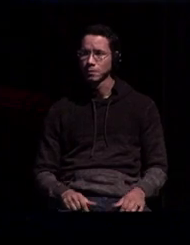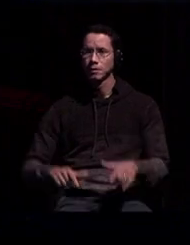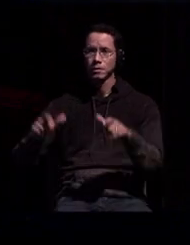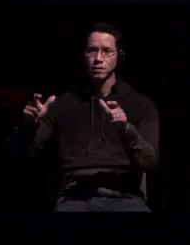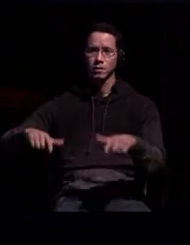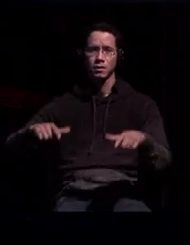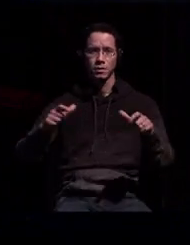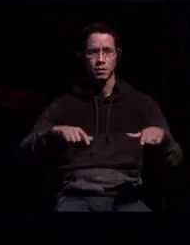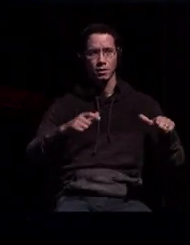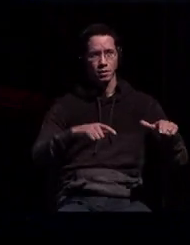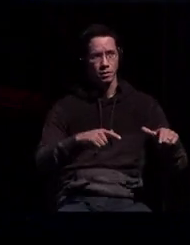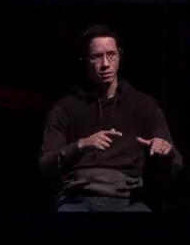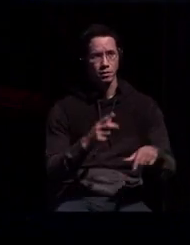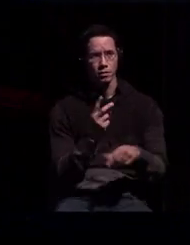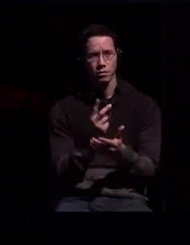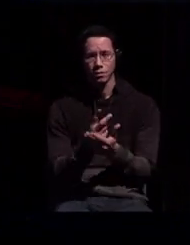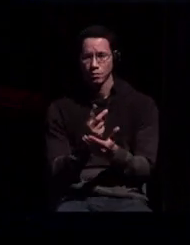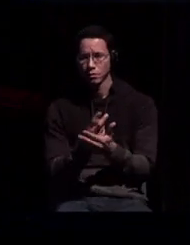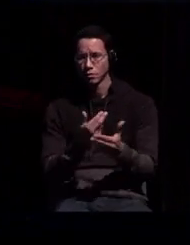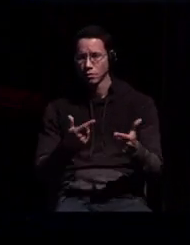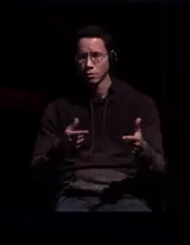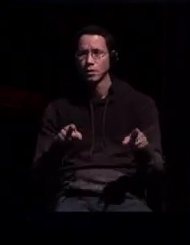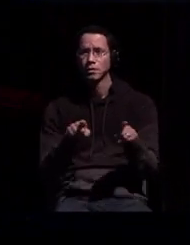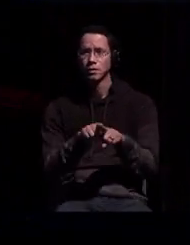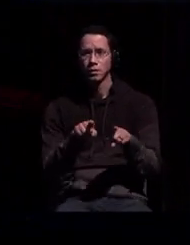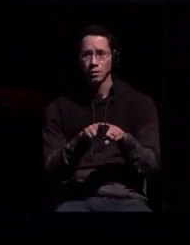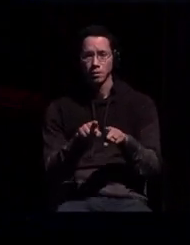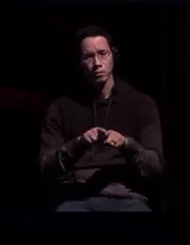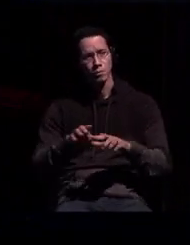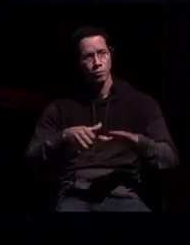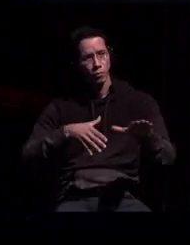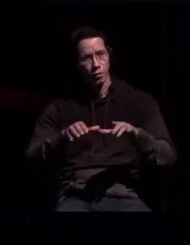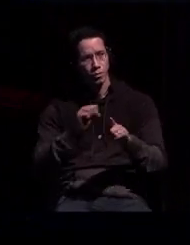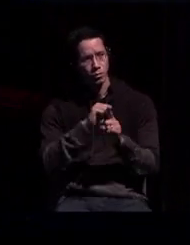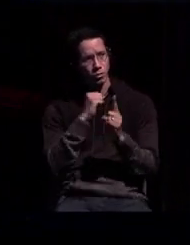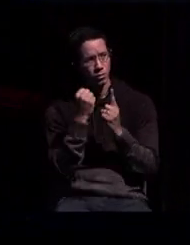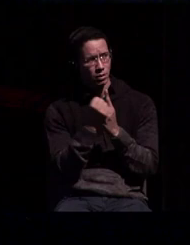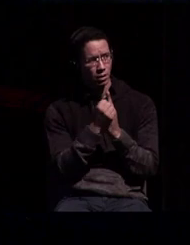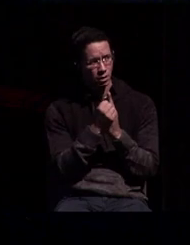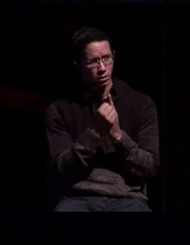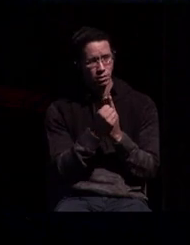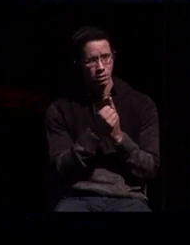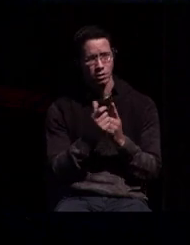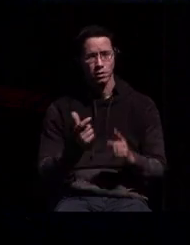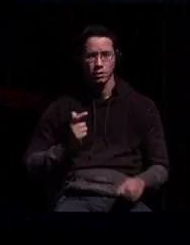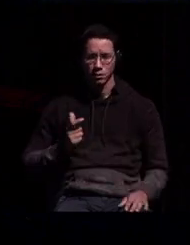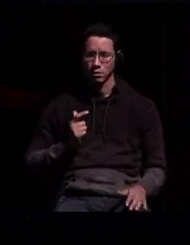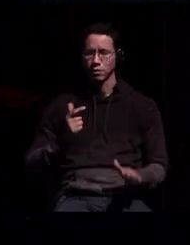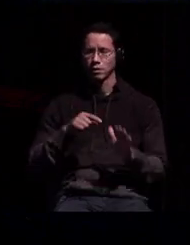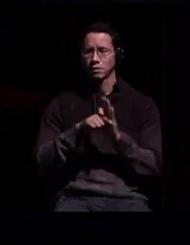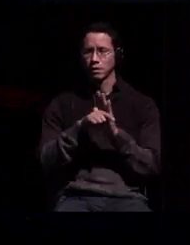and managing tourism, but also for social movements with a critical analysis of tourism as regrettably